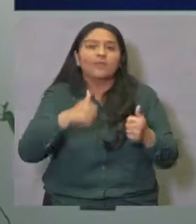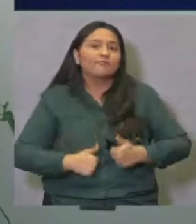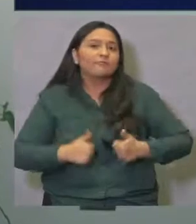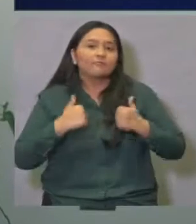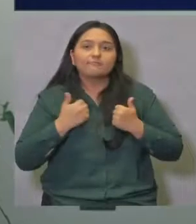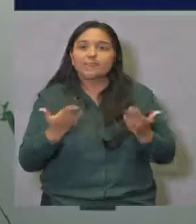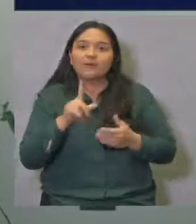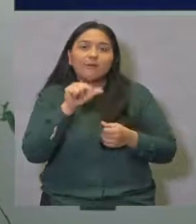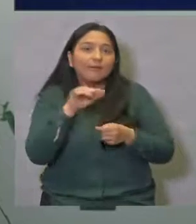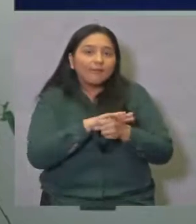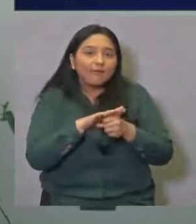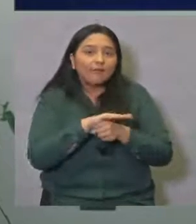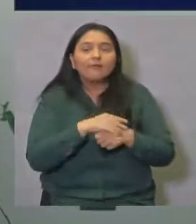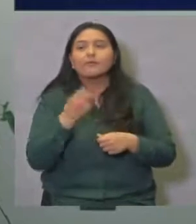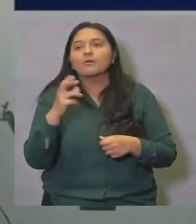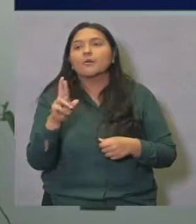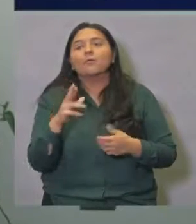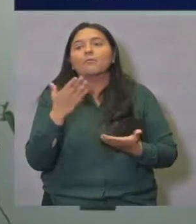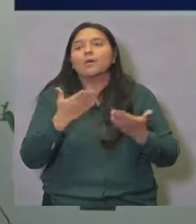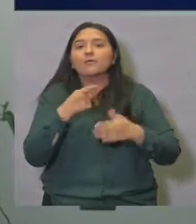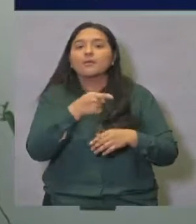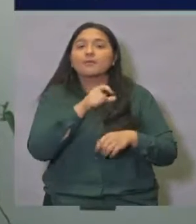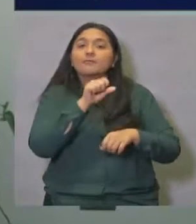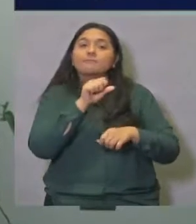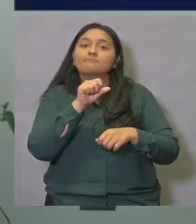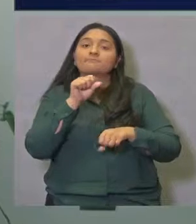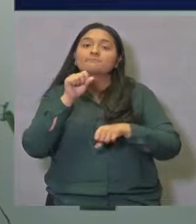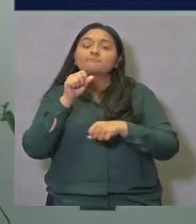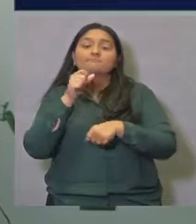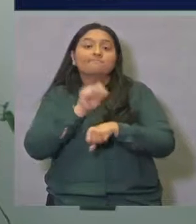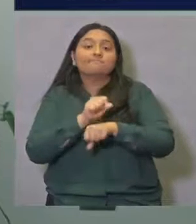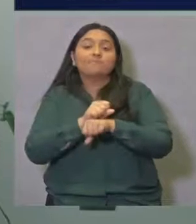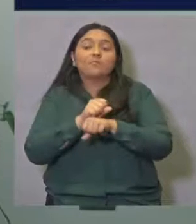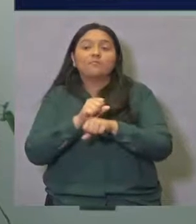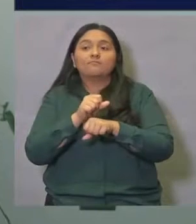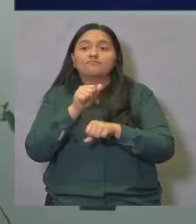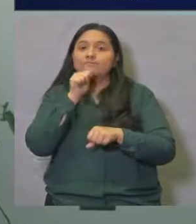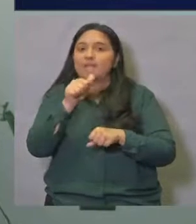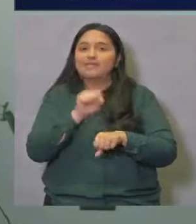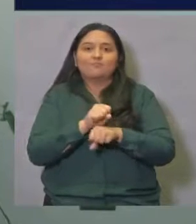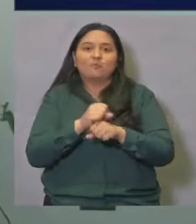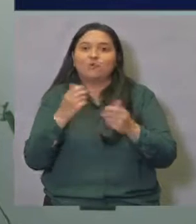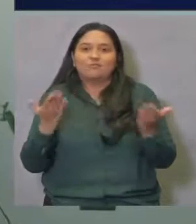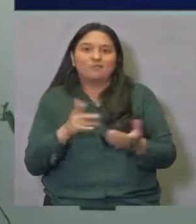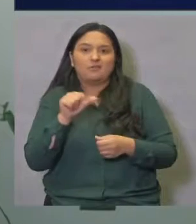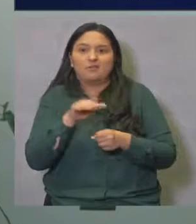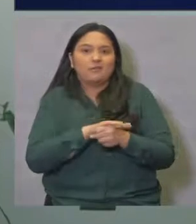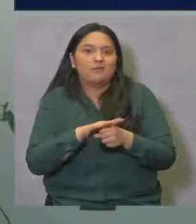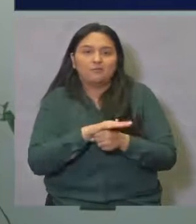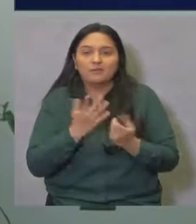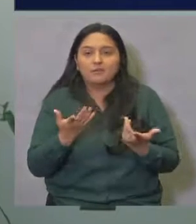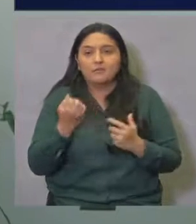ABLE TO GET VACCINATED AND THEY NEED A NONRESIDENT OR A WORKER